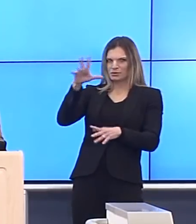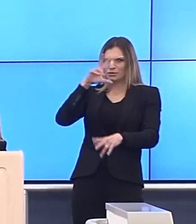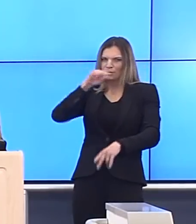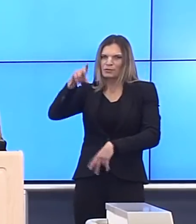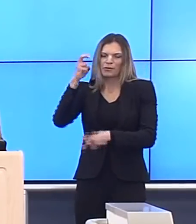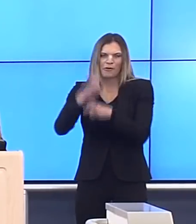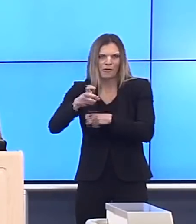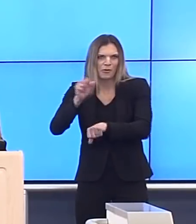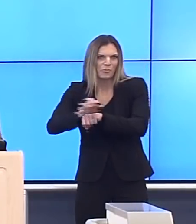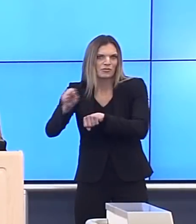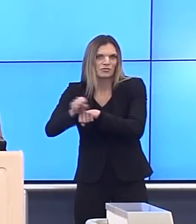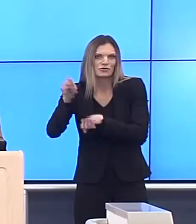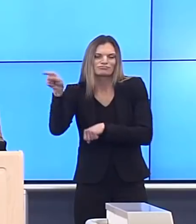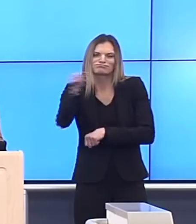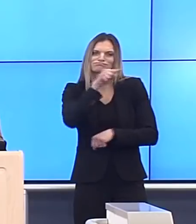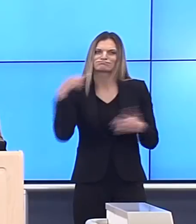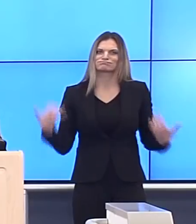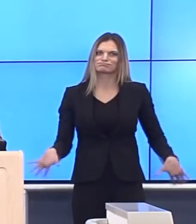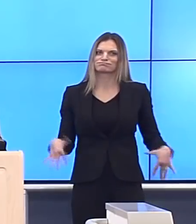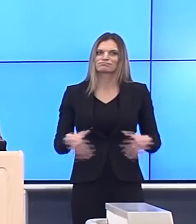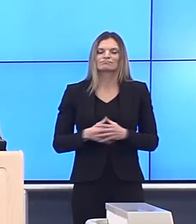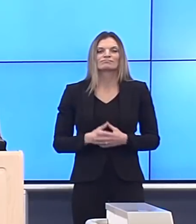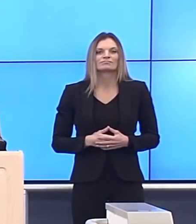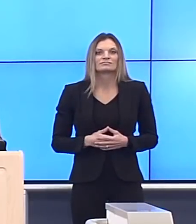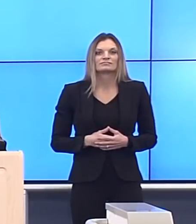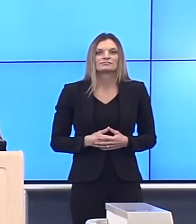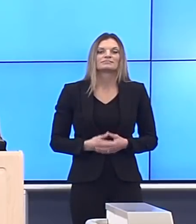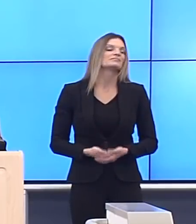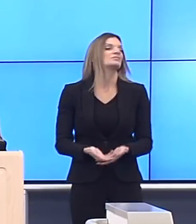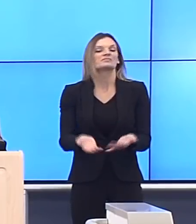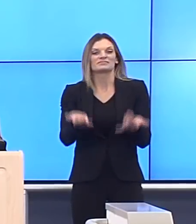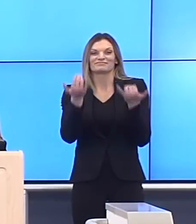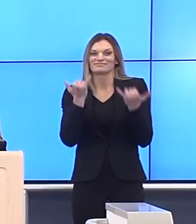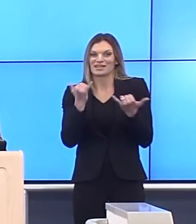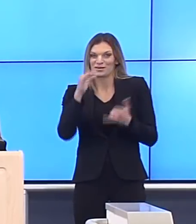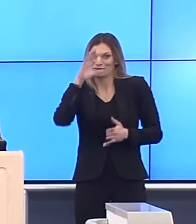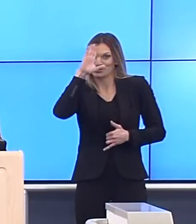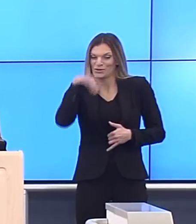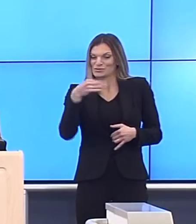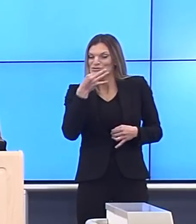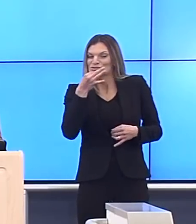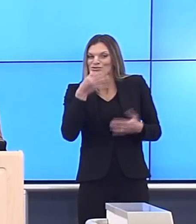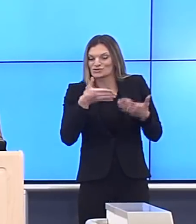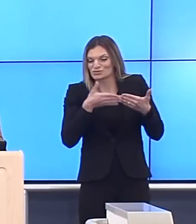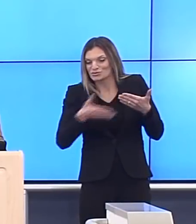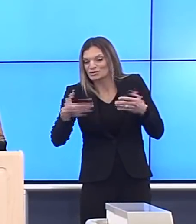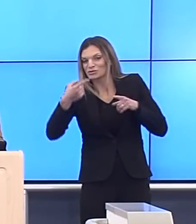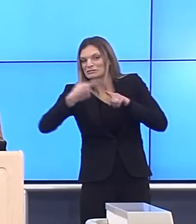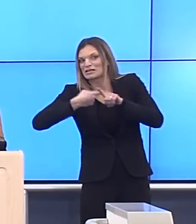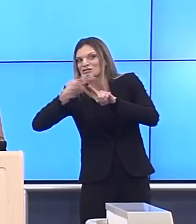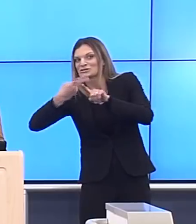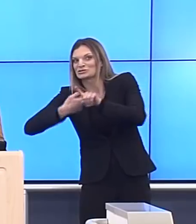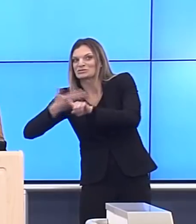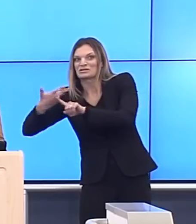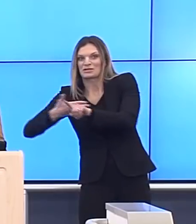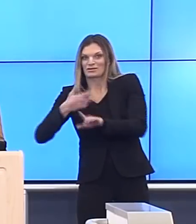AS MY BIRD AND LIGHTER THAT OF MANY. TODAY. I THINK IT'S PERSPECTIVE AS WE GIRD